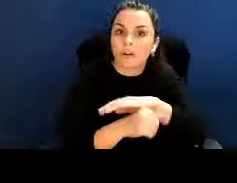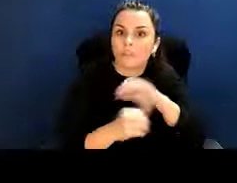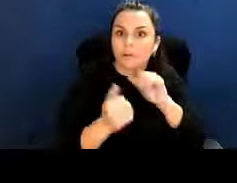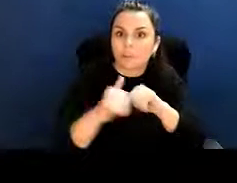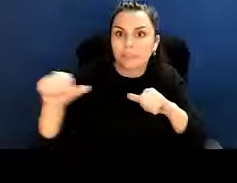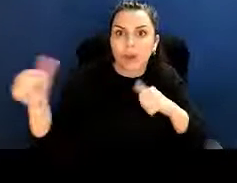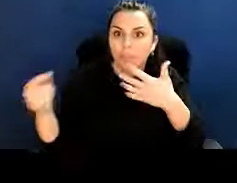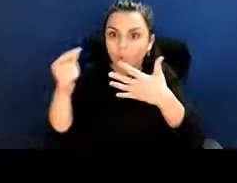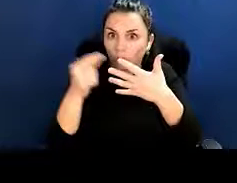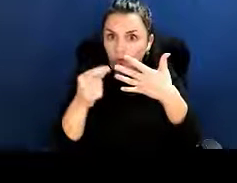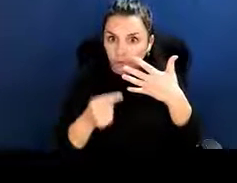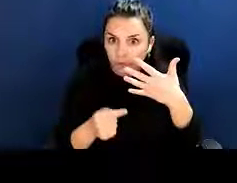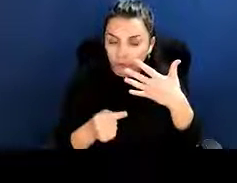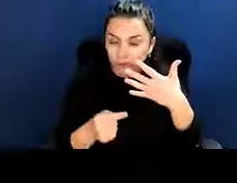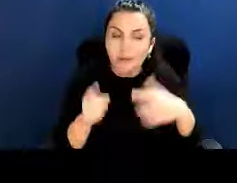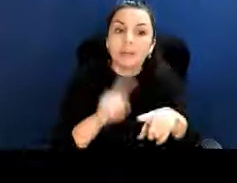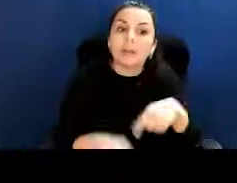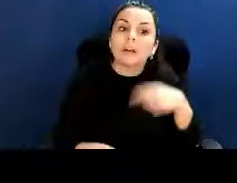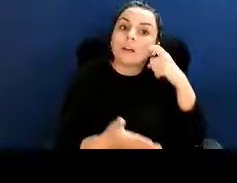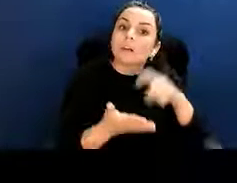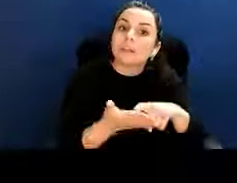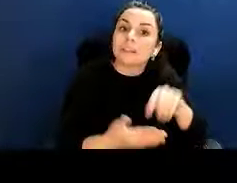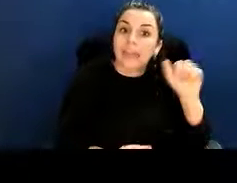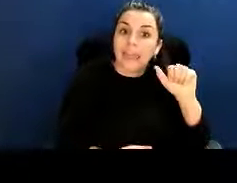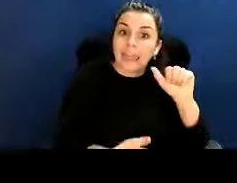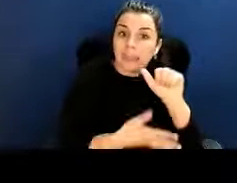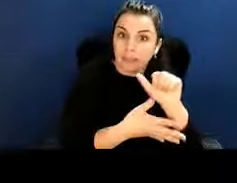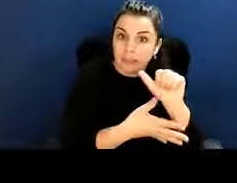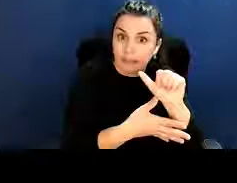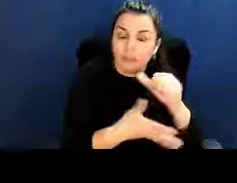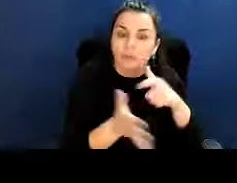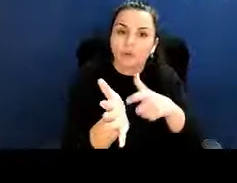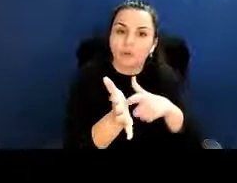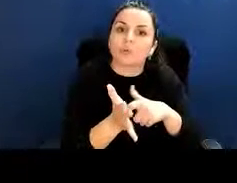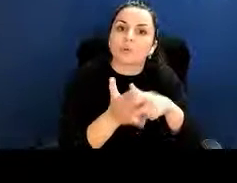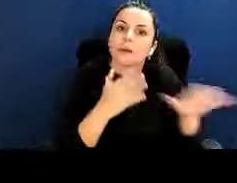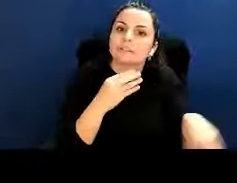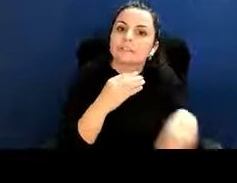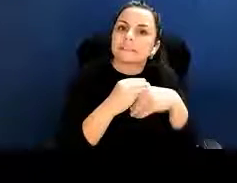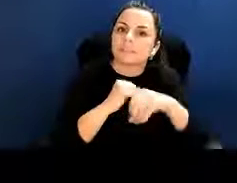note that Subpart A of the regulations does require additional safeguards for subjects